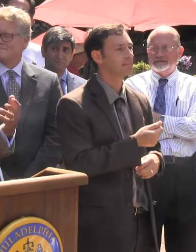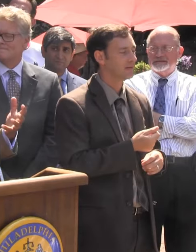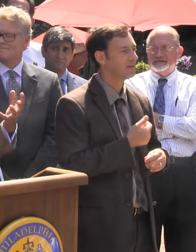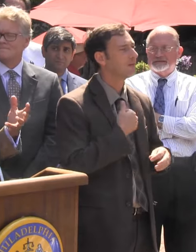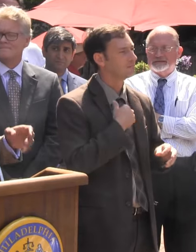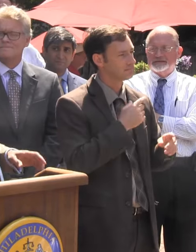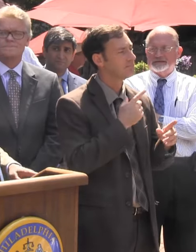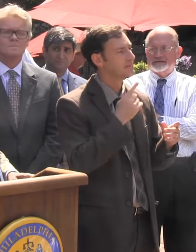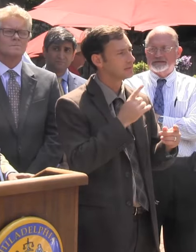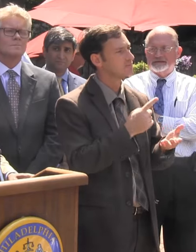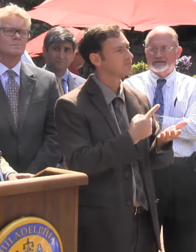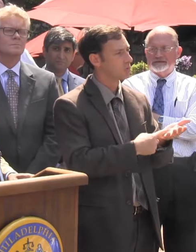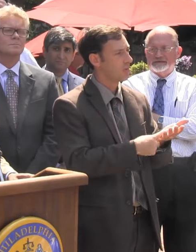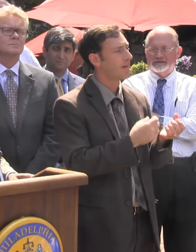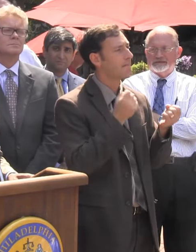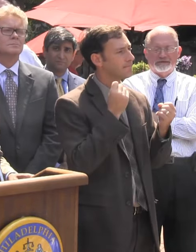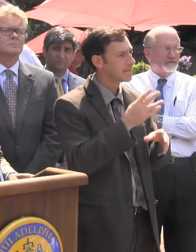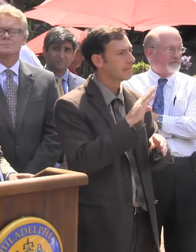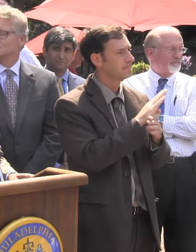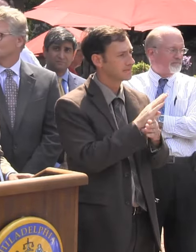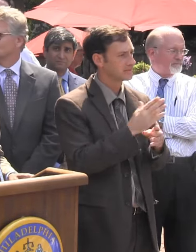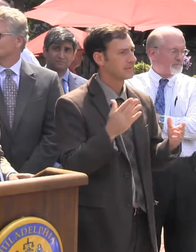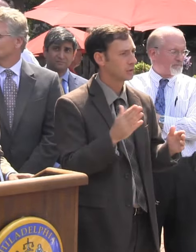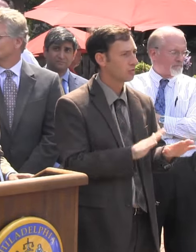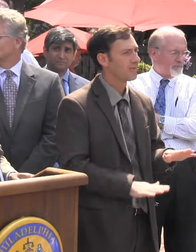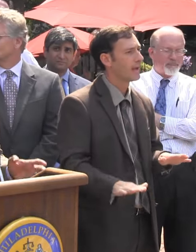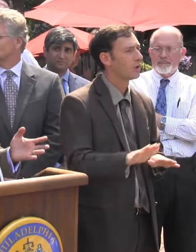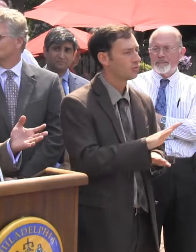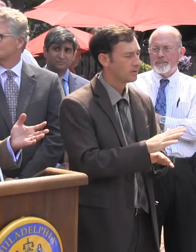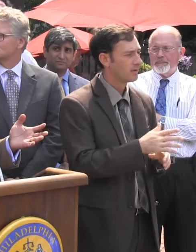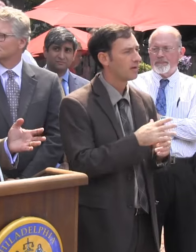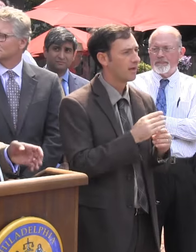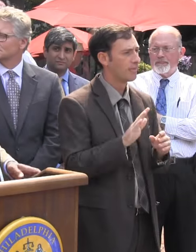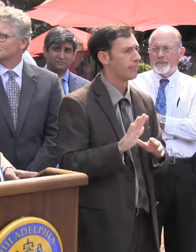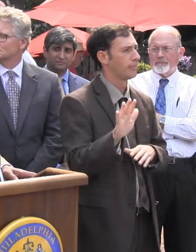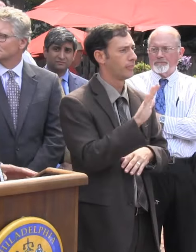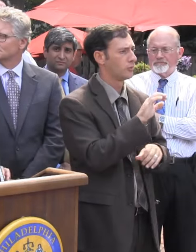talked about a number of the businesses in the area and the great work that they do here